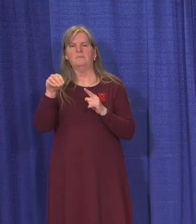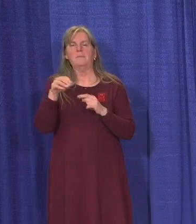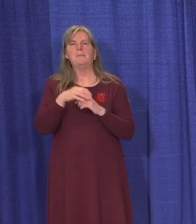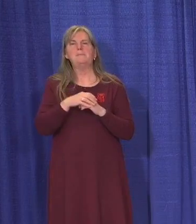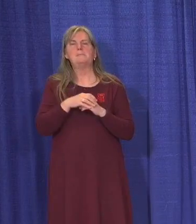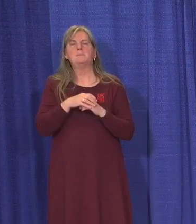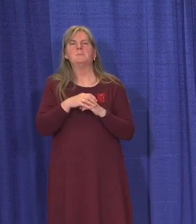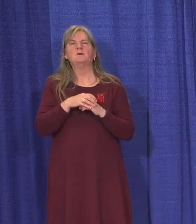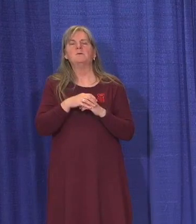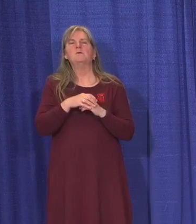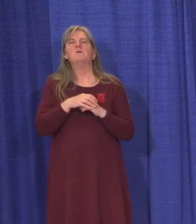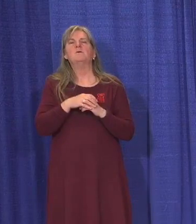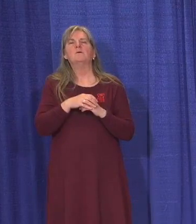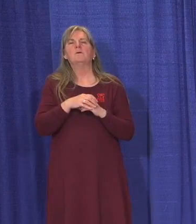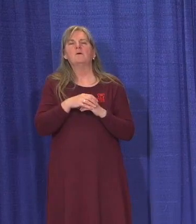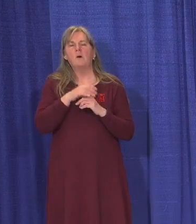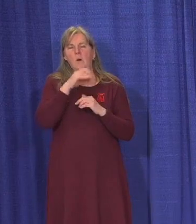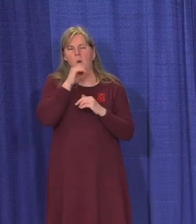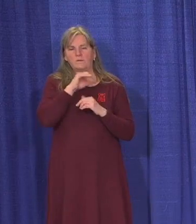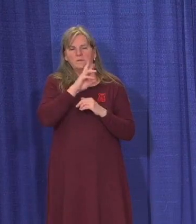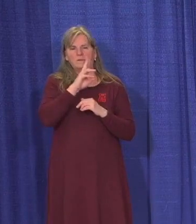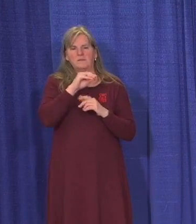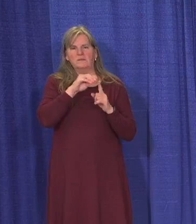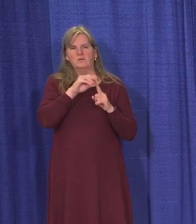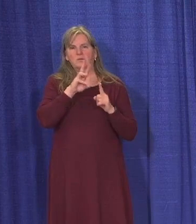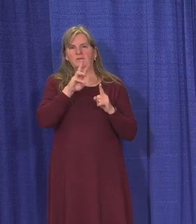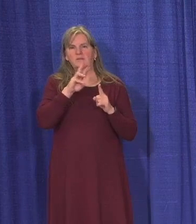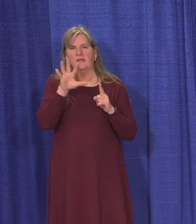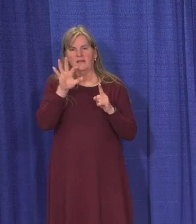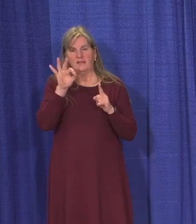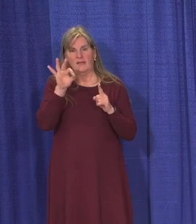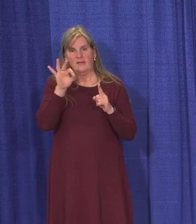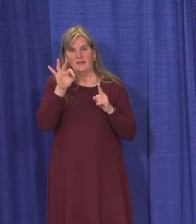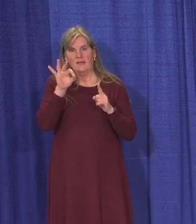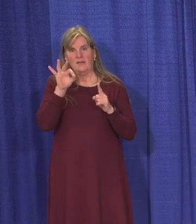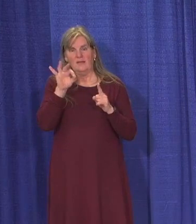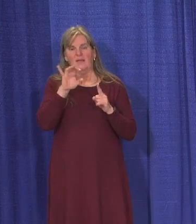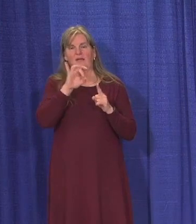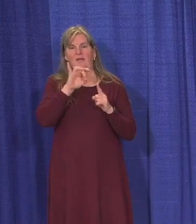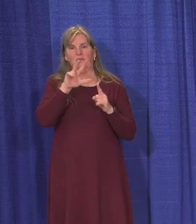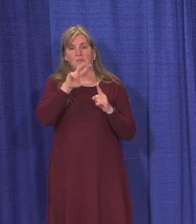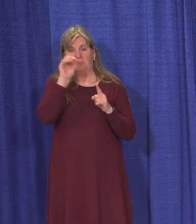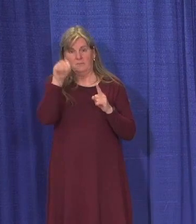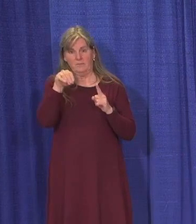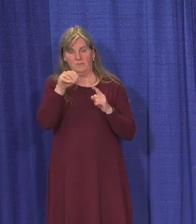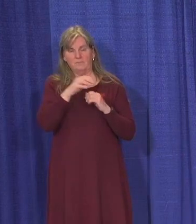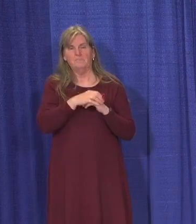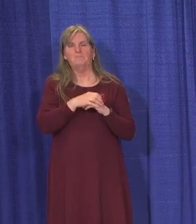40 to 49, 73%.